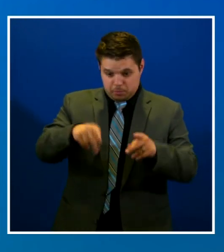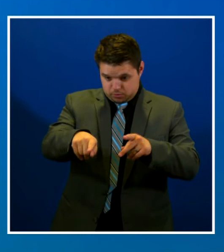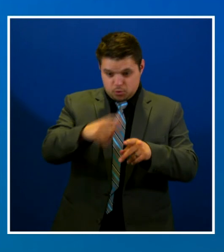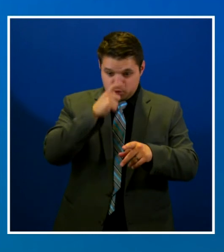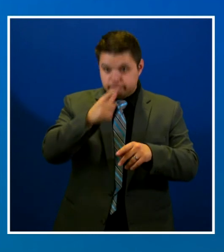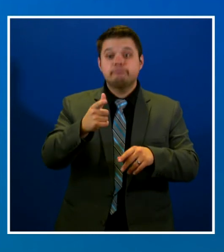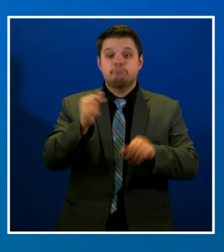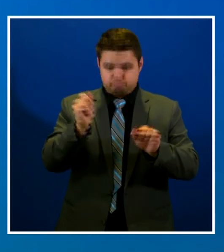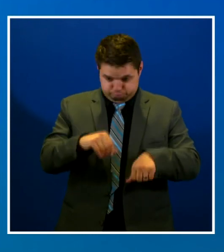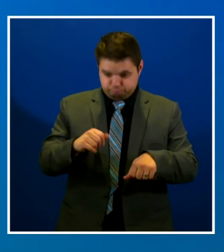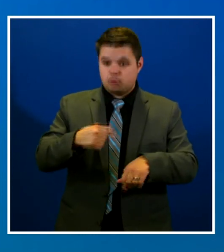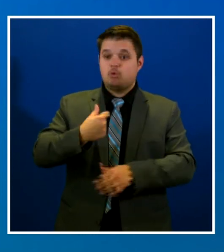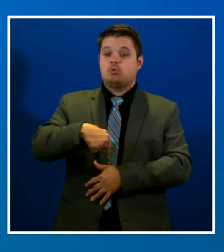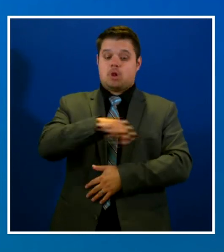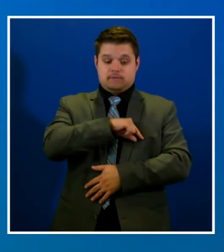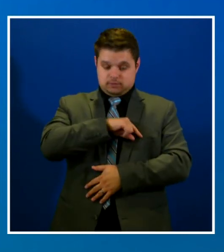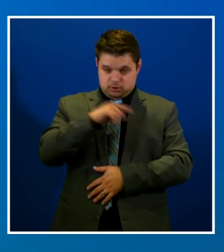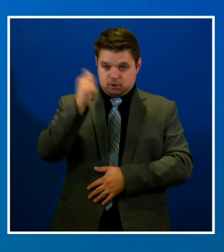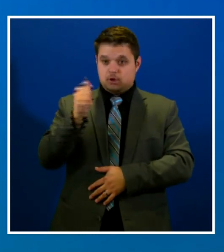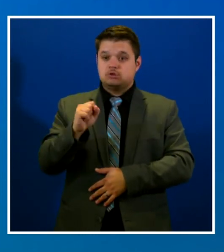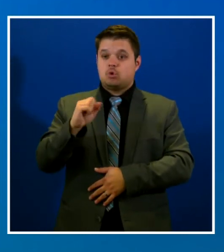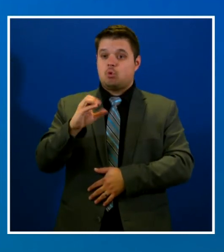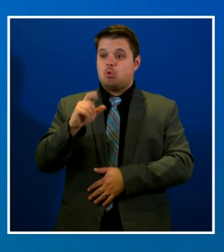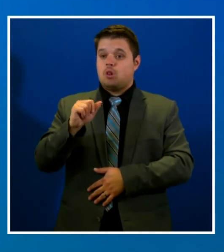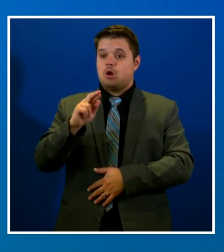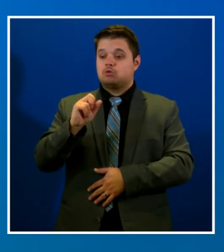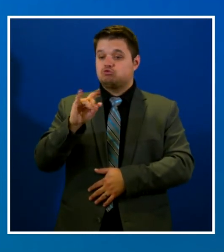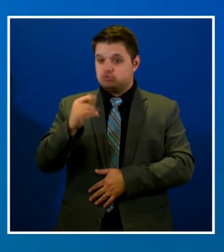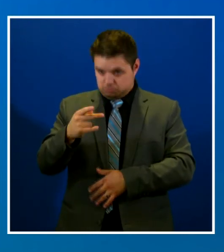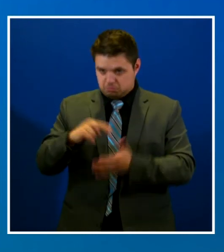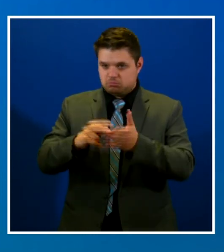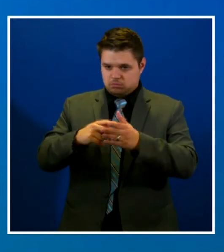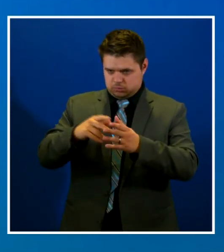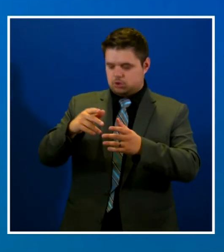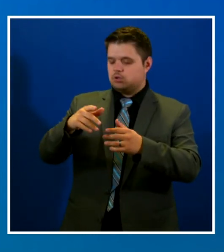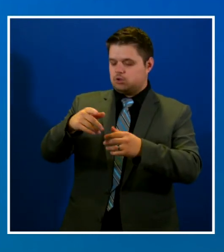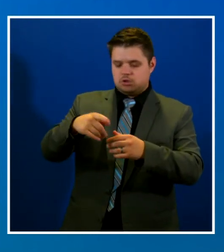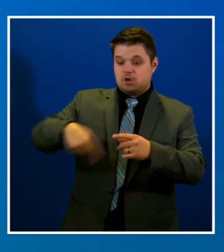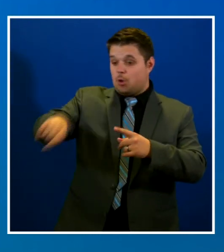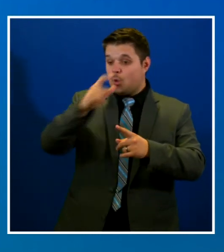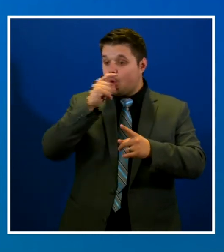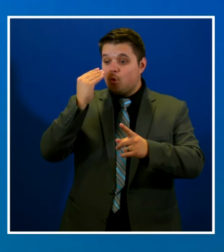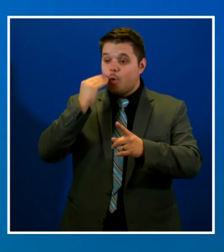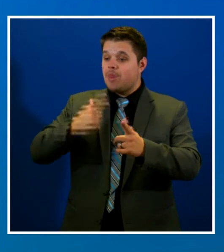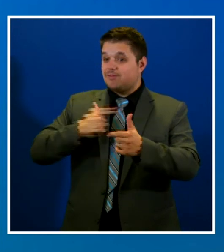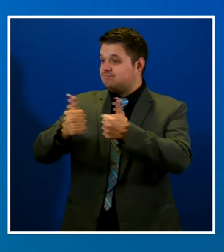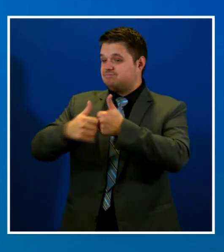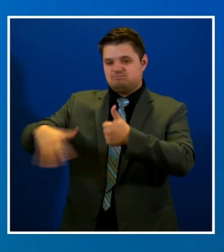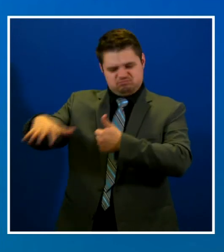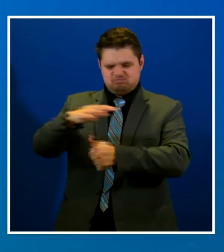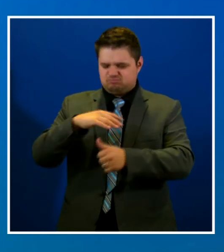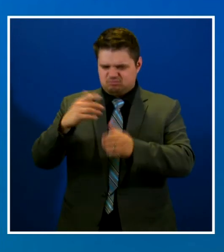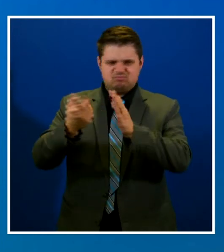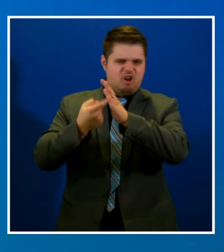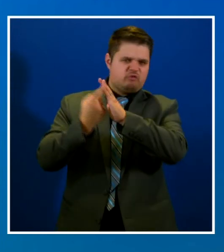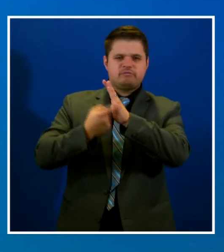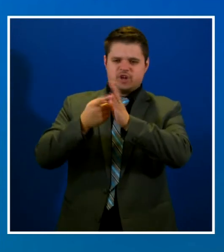when you register for the 2021 recreation programs. Once the scholarship is awarded, you will not have to reapply